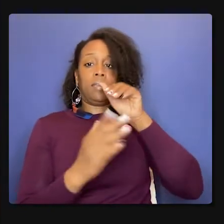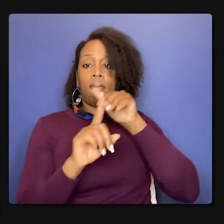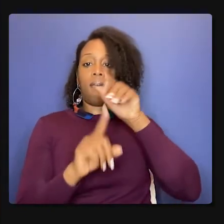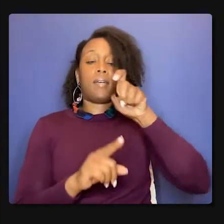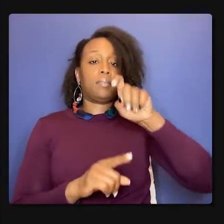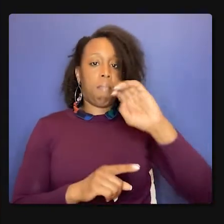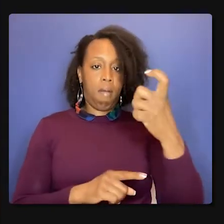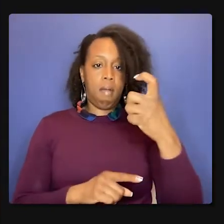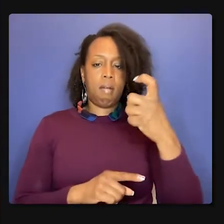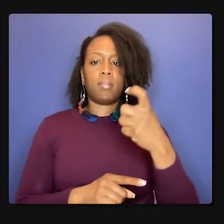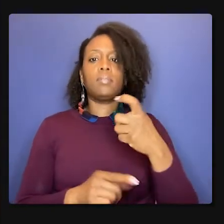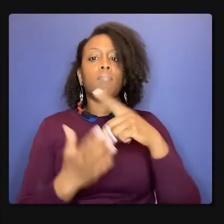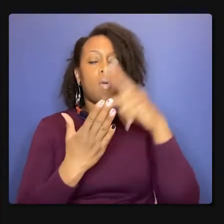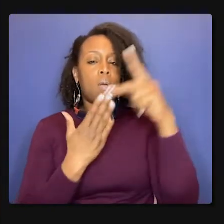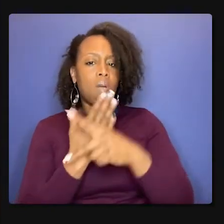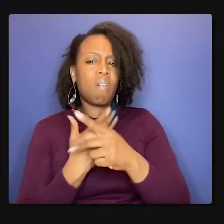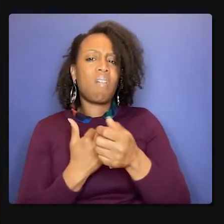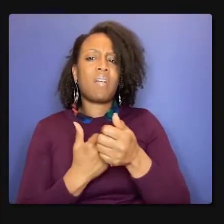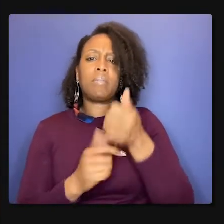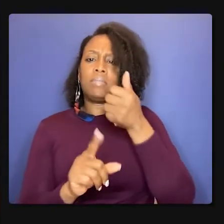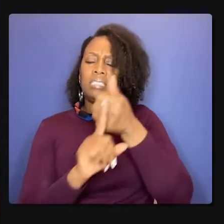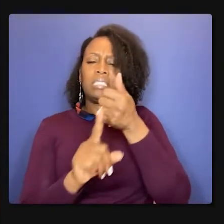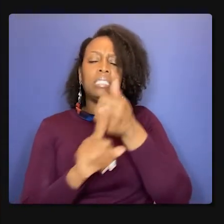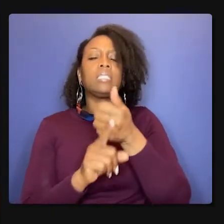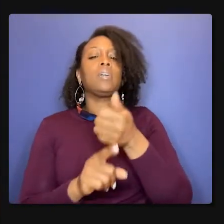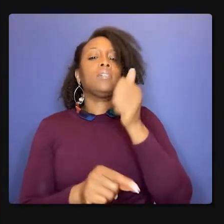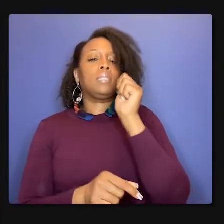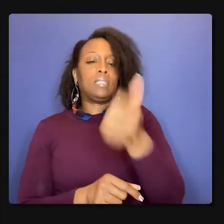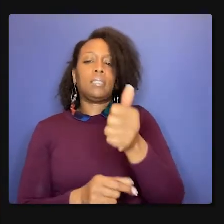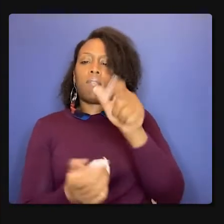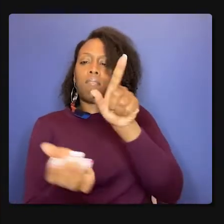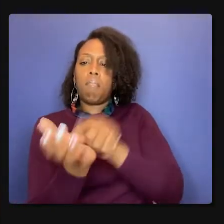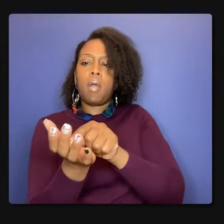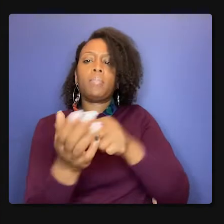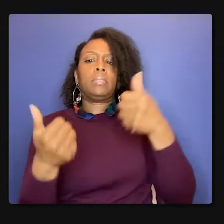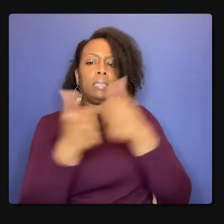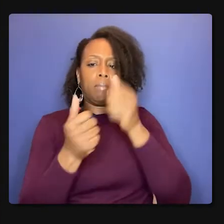which is our self-publishing game creator program for developers of all sizes.